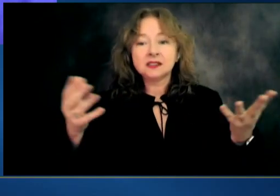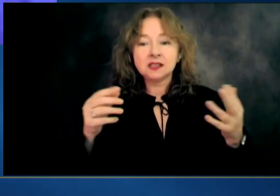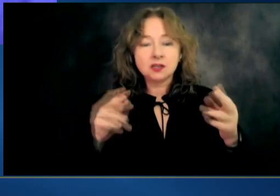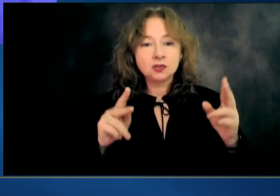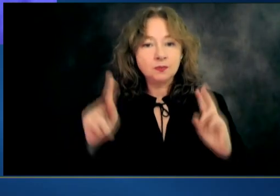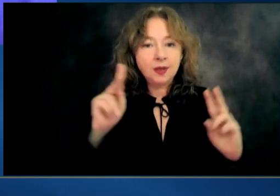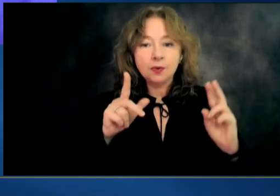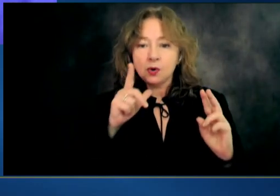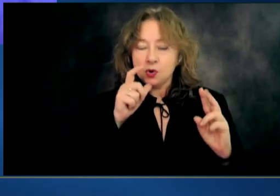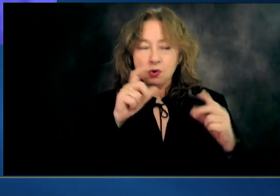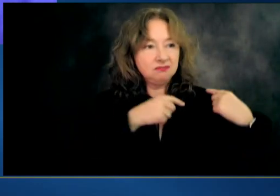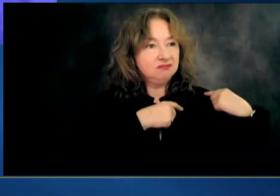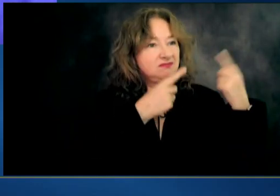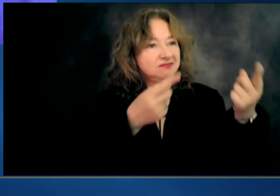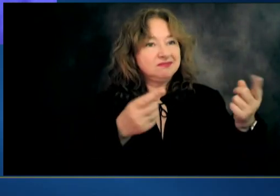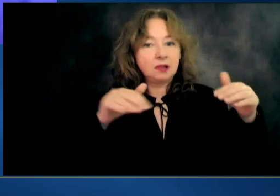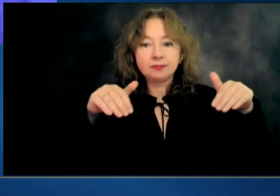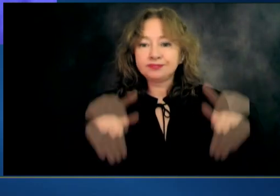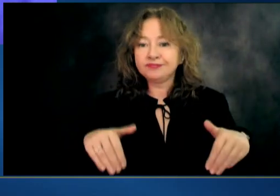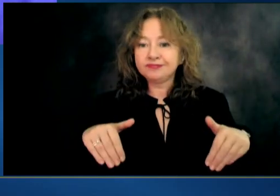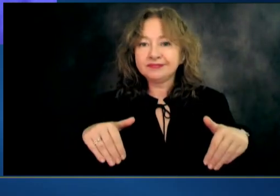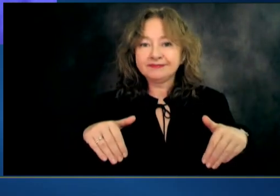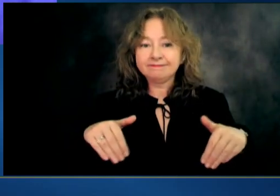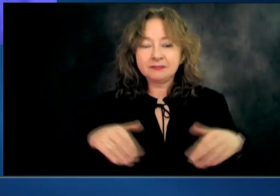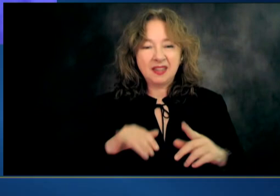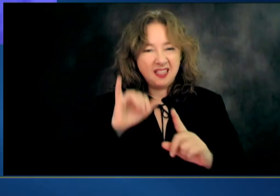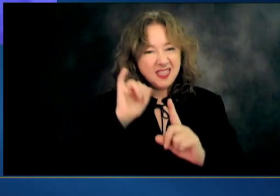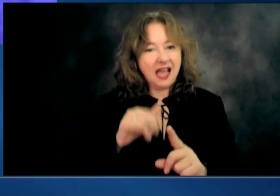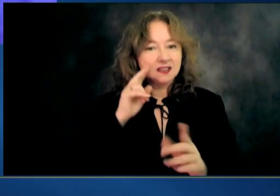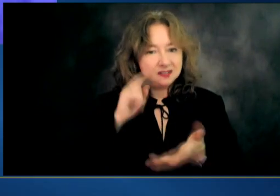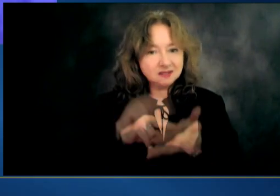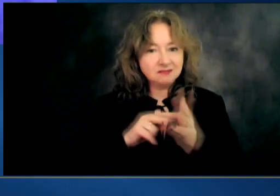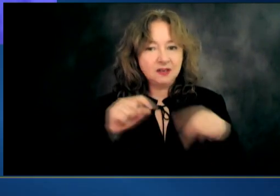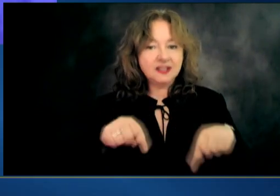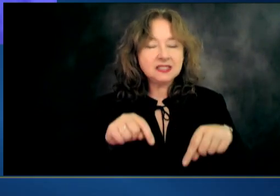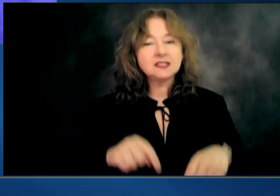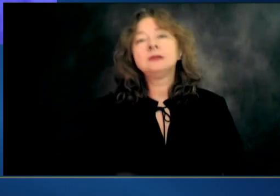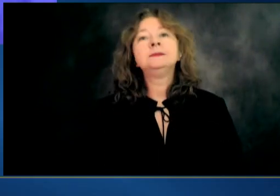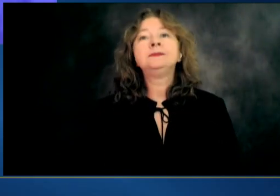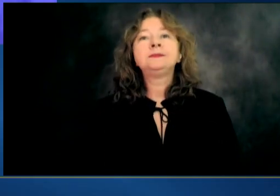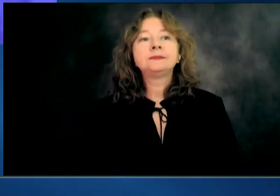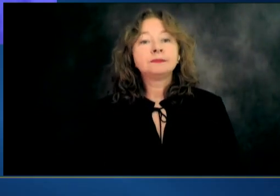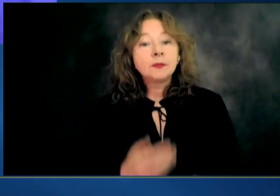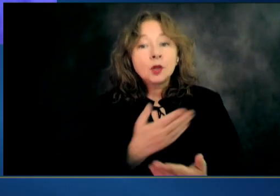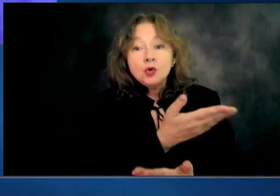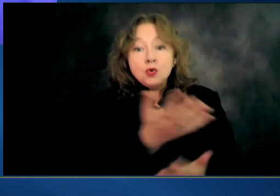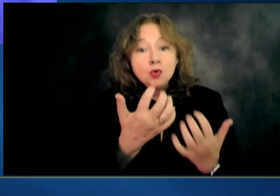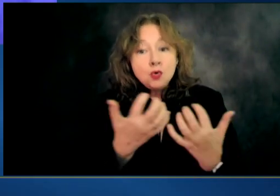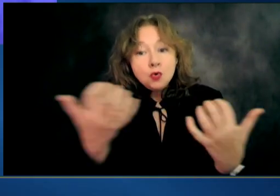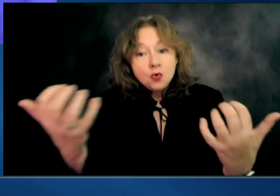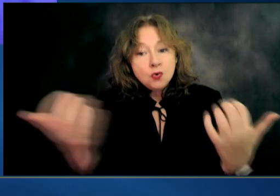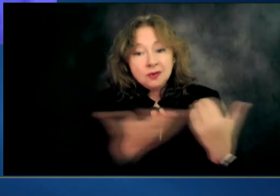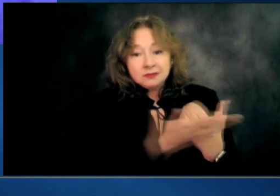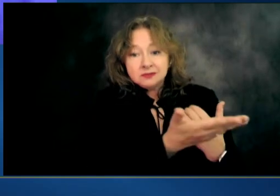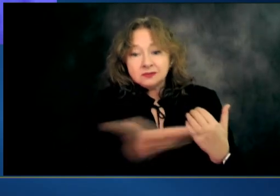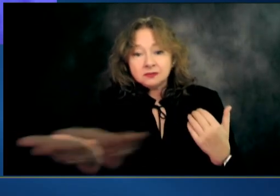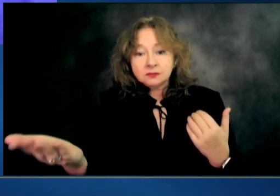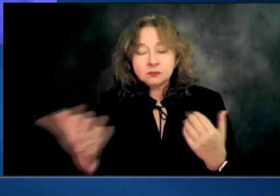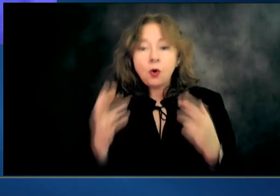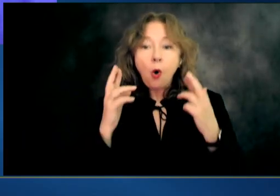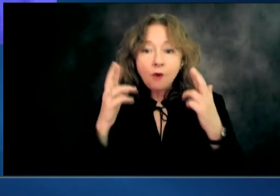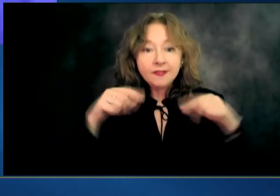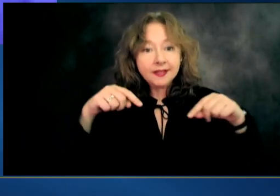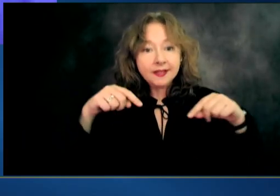no hope." That's what this is about. And you are here, I hope, to help us send the message.